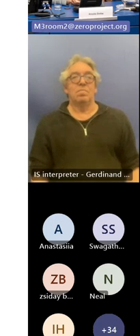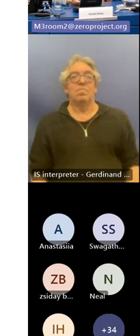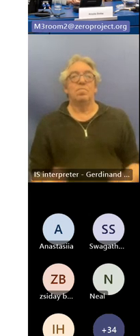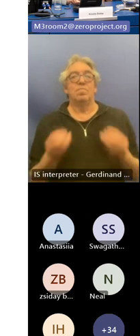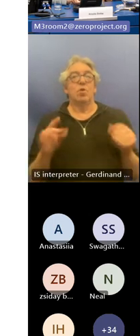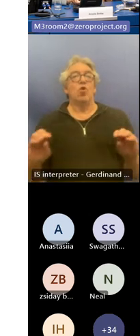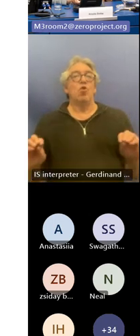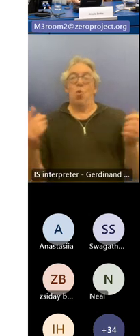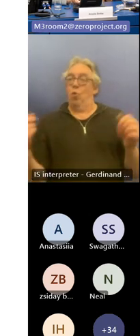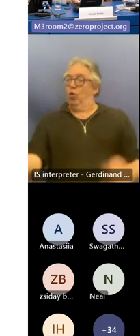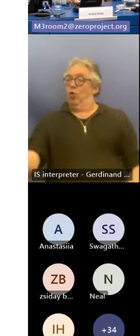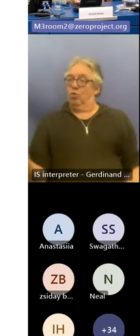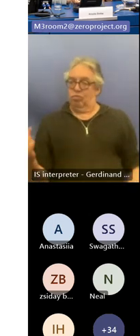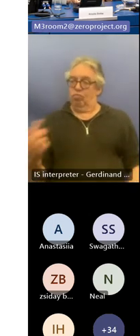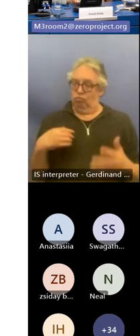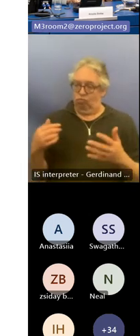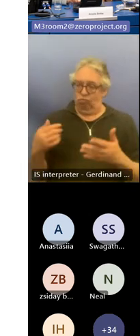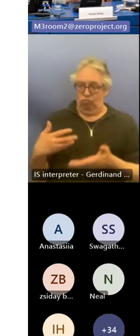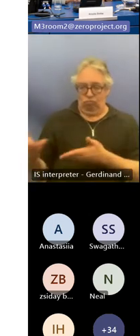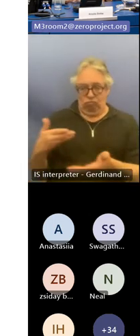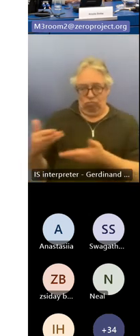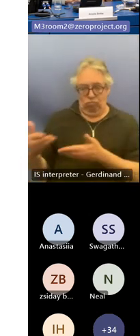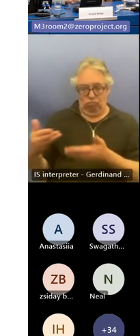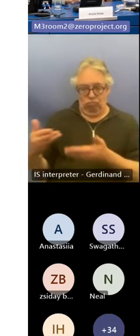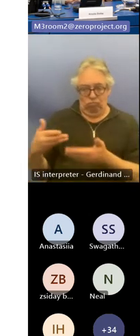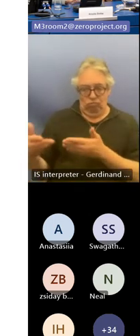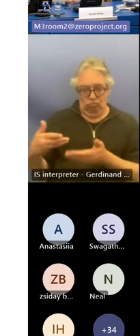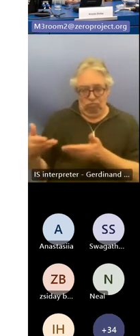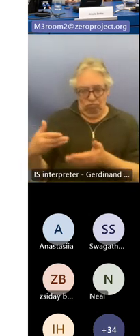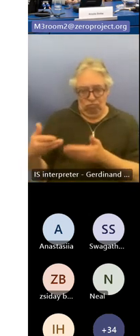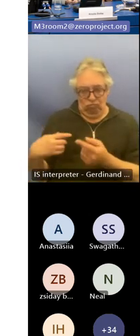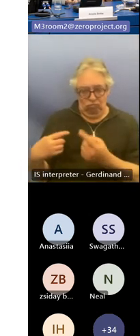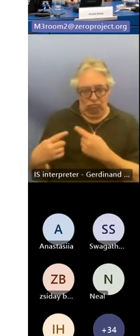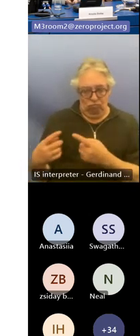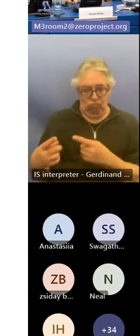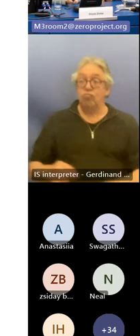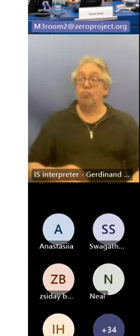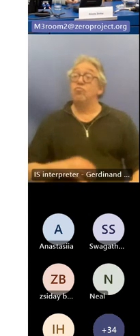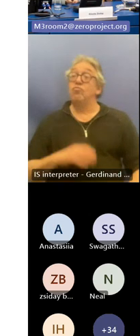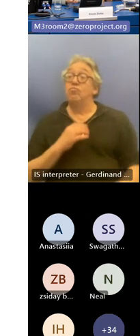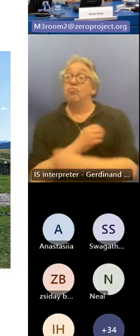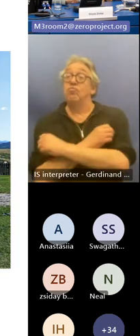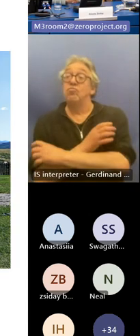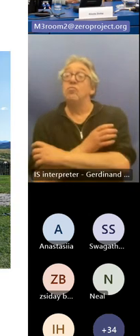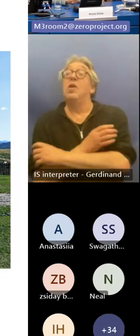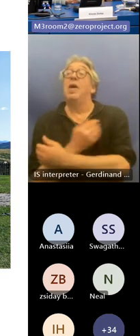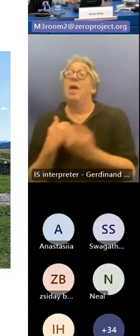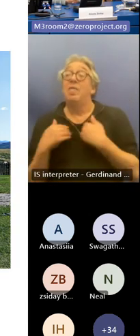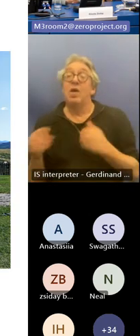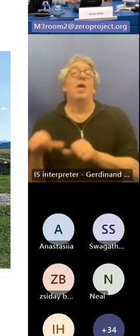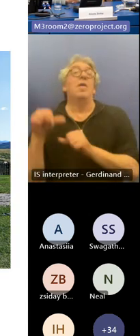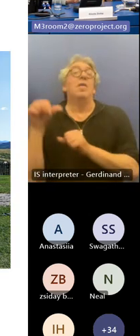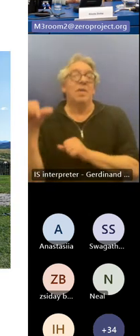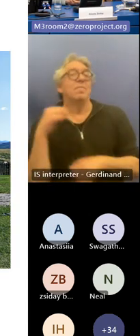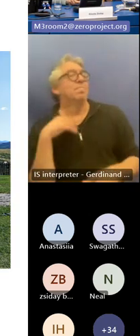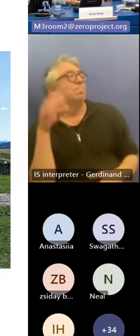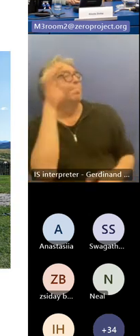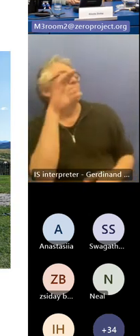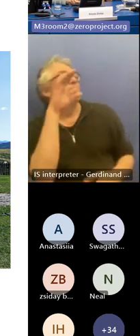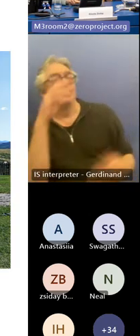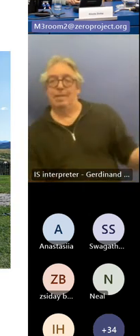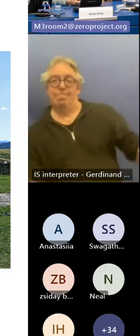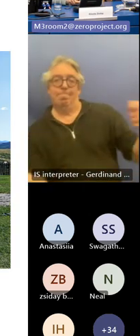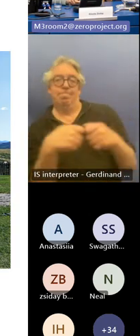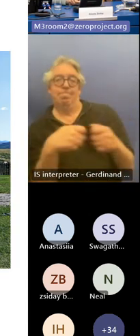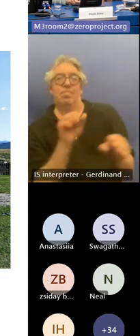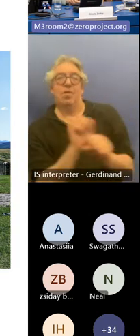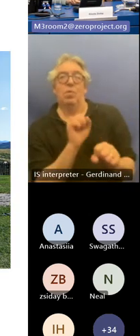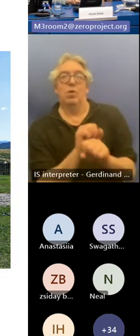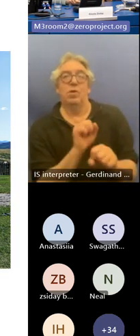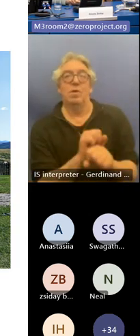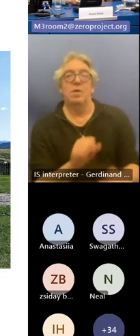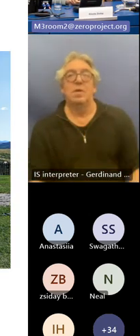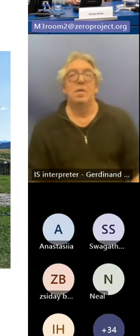find them employment together with them. There are many things I said to the key to success, one that